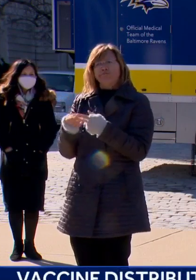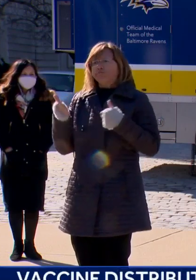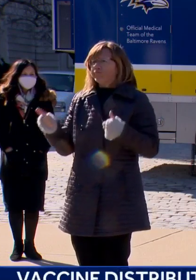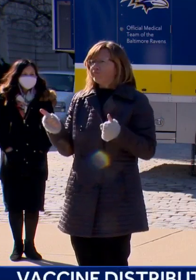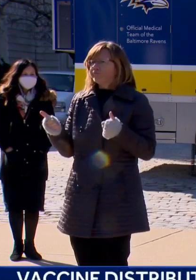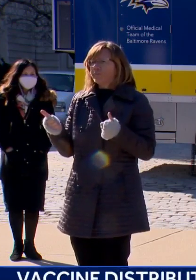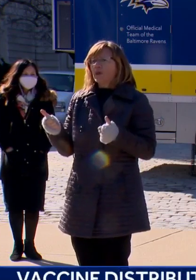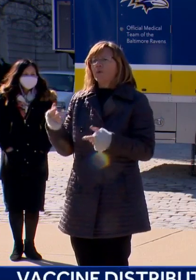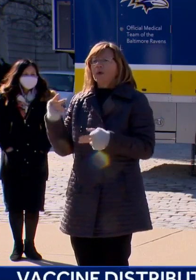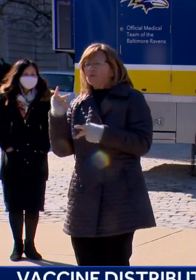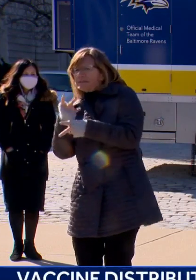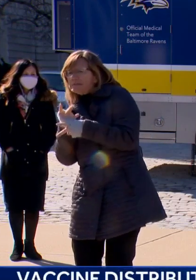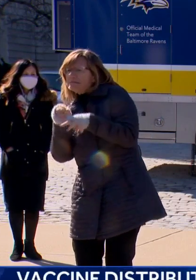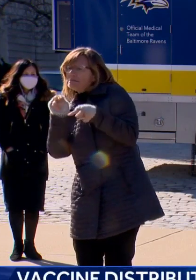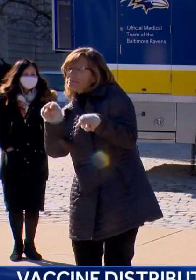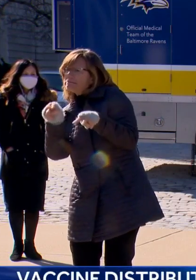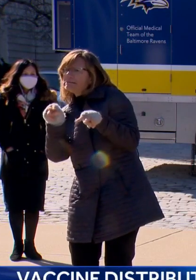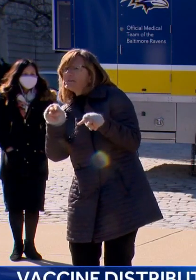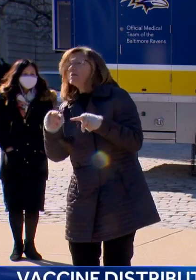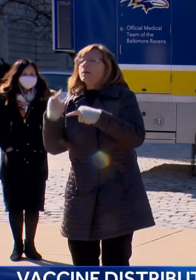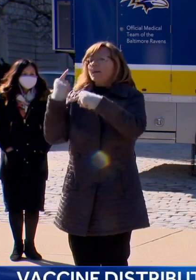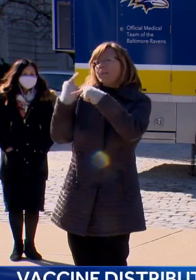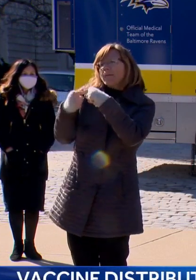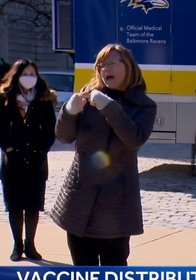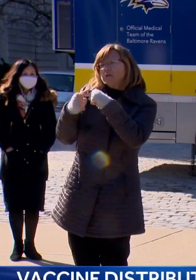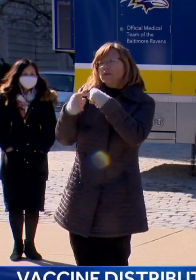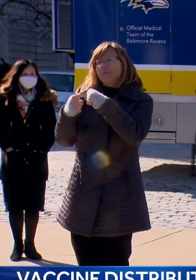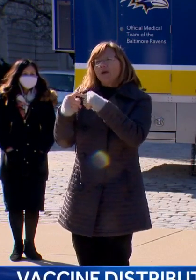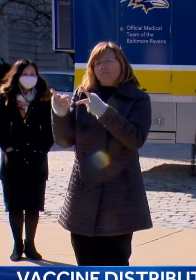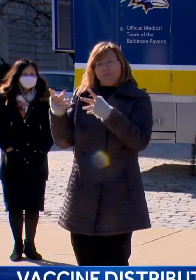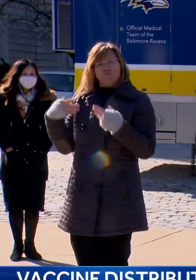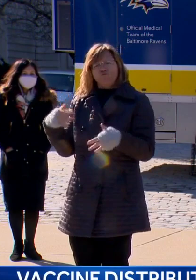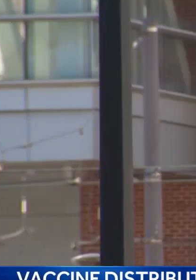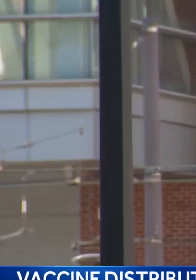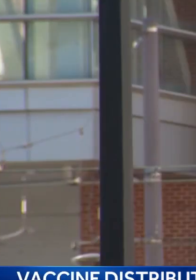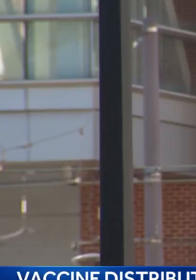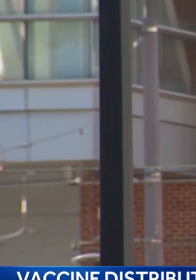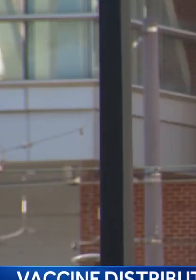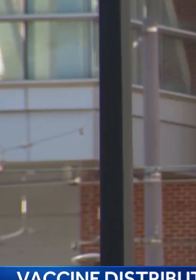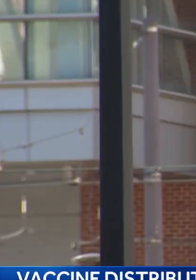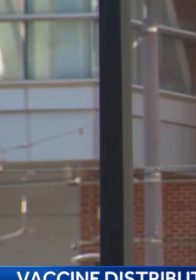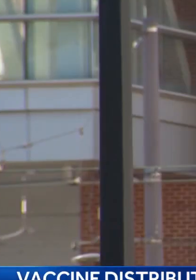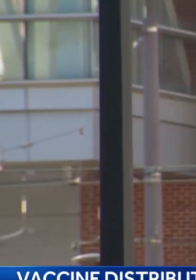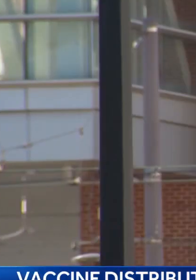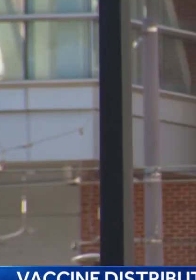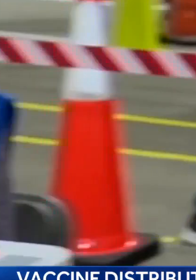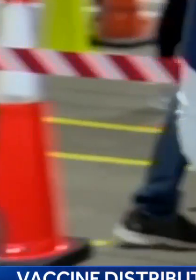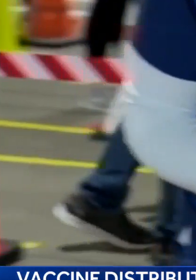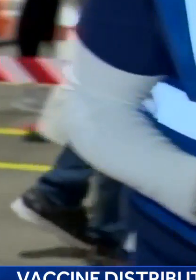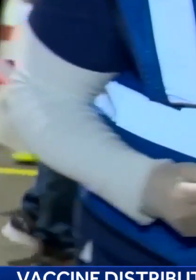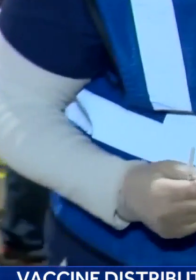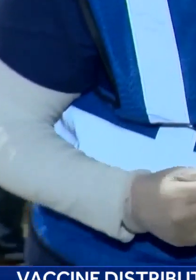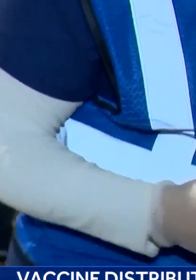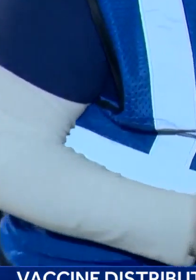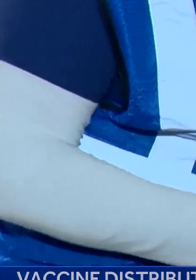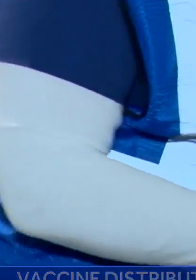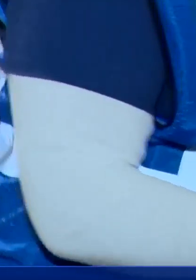VACCINES ON THE ROAD. WE ARE CAUTIOUSLY OPTIMISTIC ABOUT WHERE WE STAND. AS THE COVID-19 POSITIVITY RATE CONTINUES TO